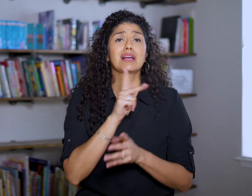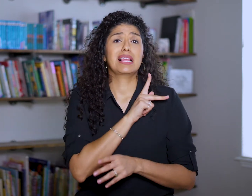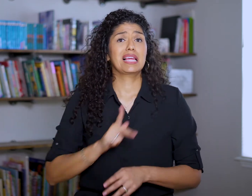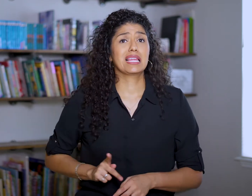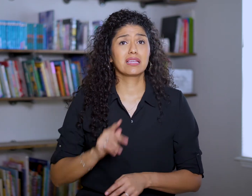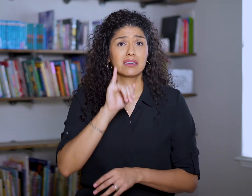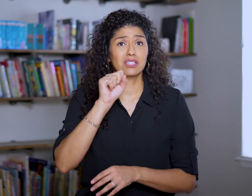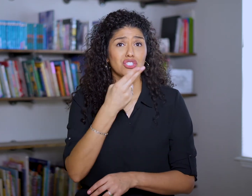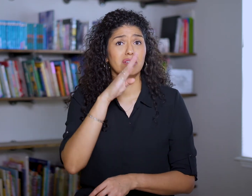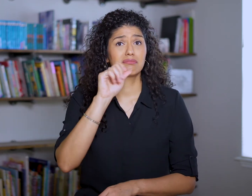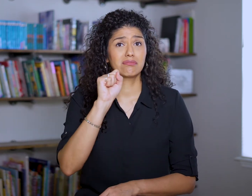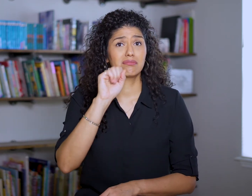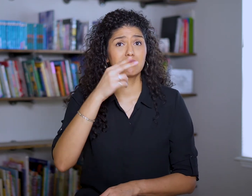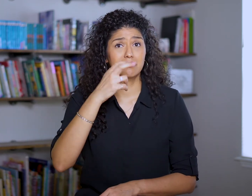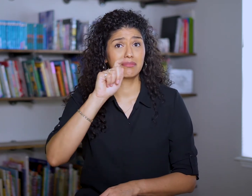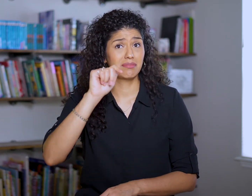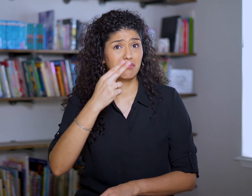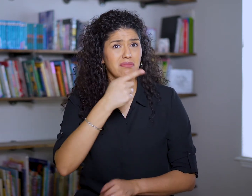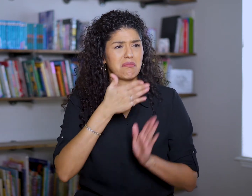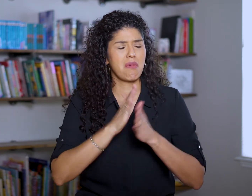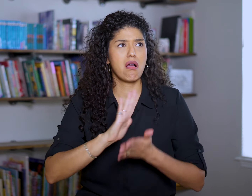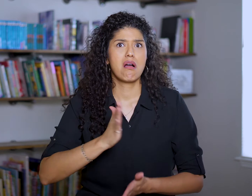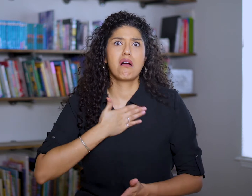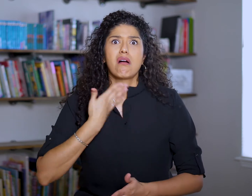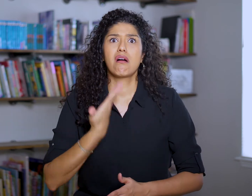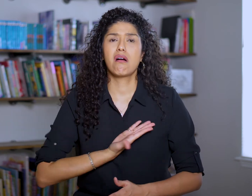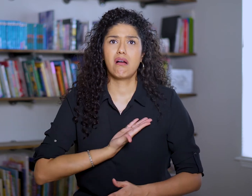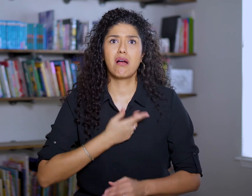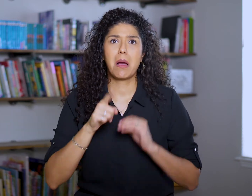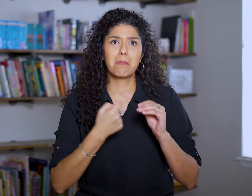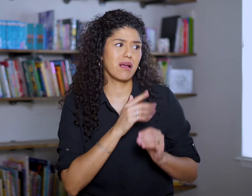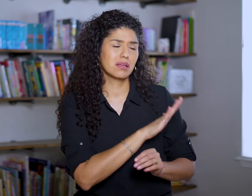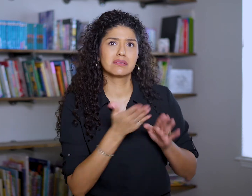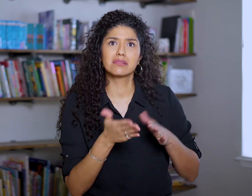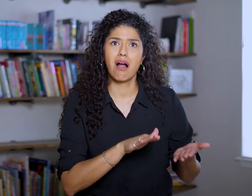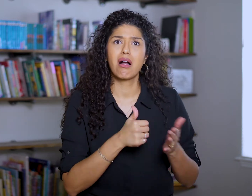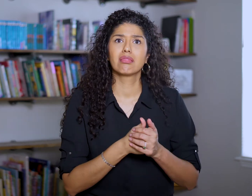King Ish-bosheth is upset over Abner’s death,